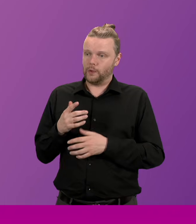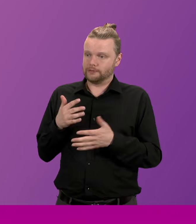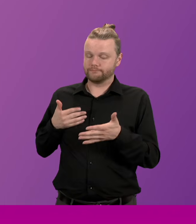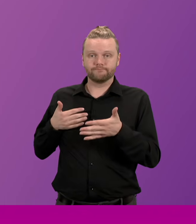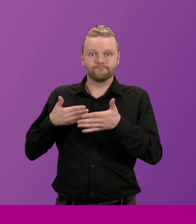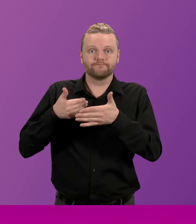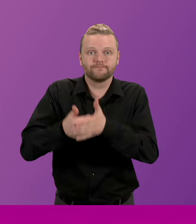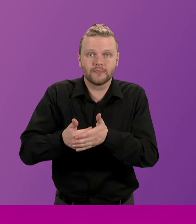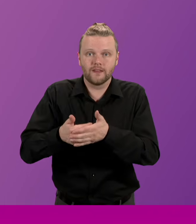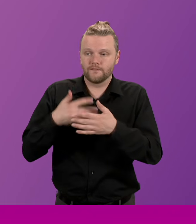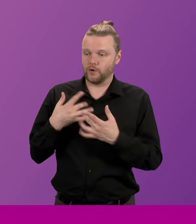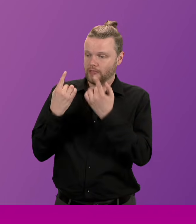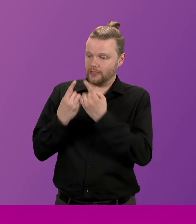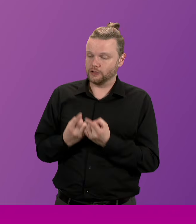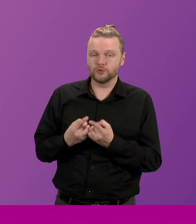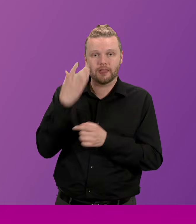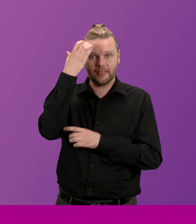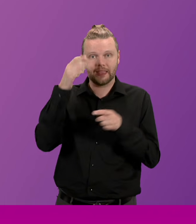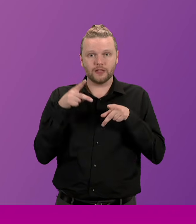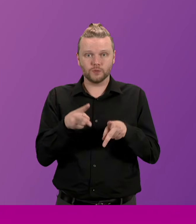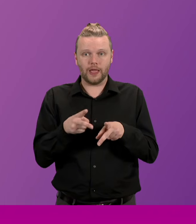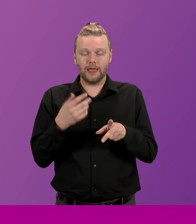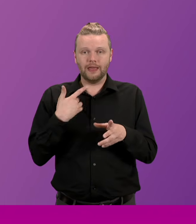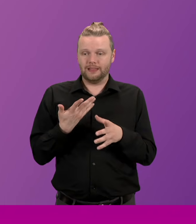reinforced autoclaved aerated concrete problems at the Kingsway campus in Dundee has been missed.